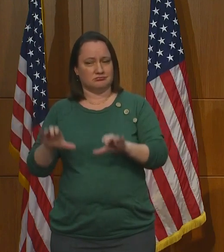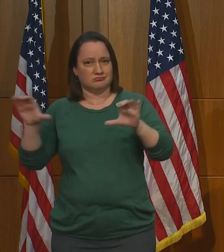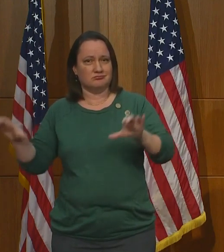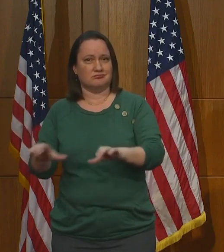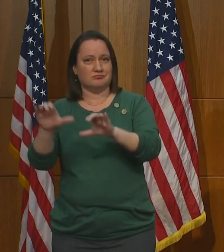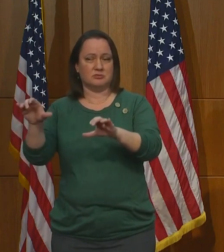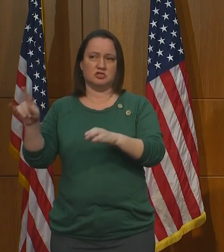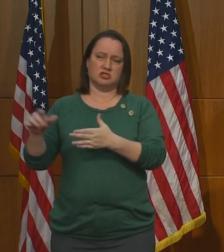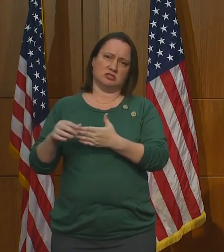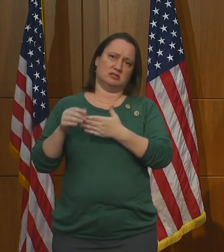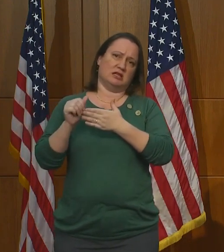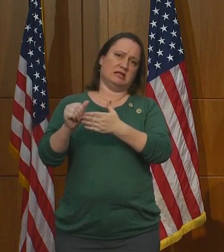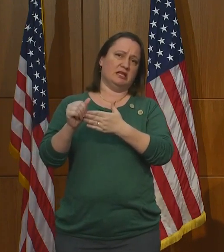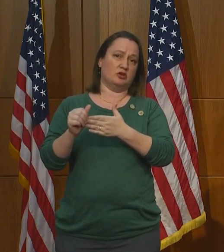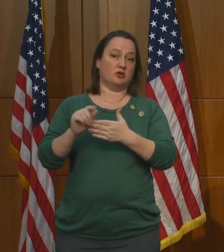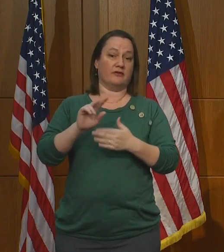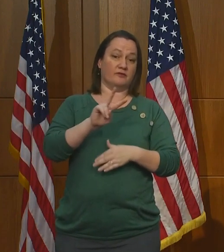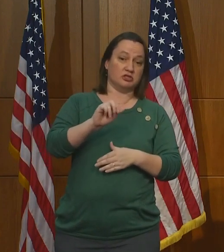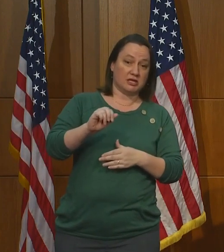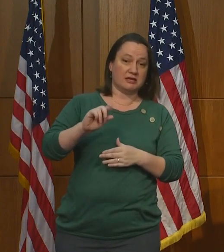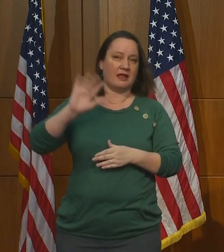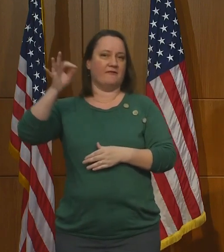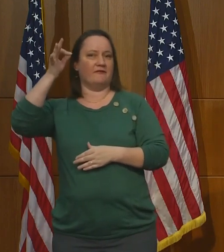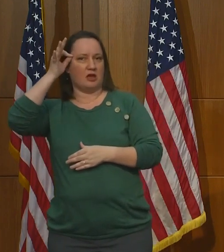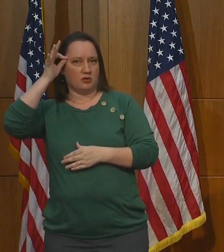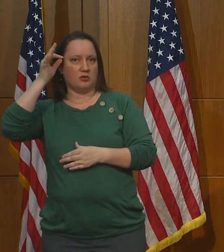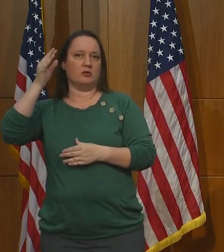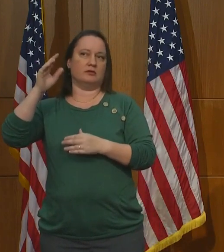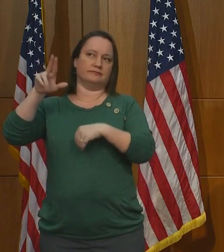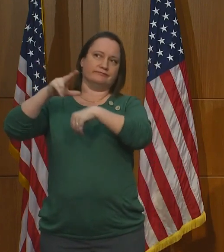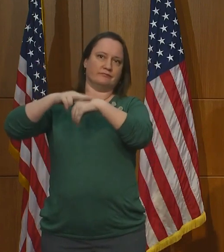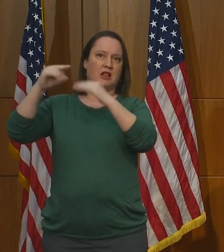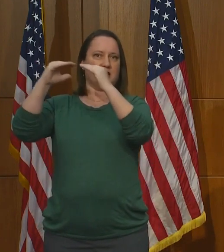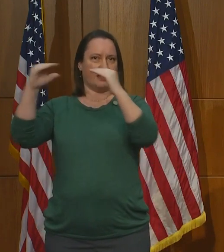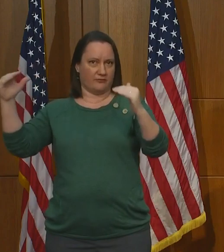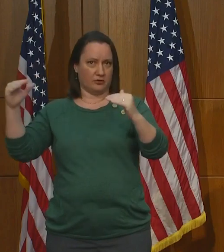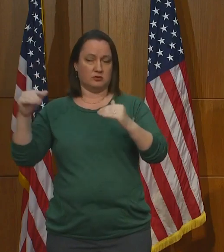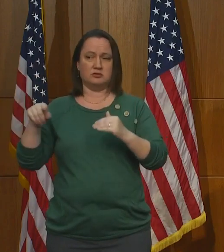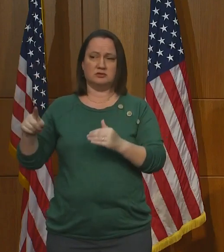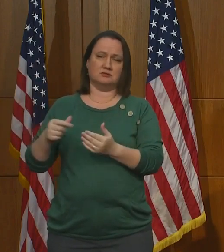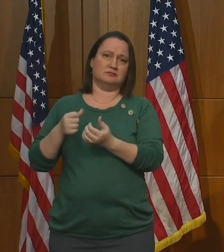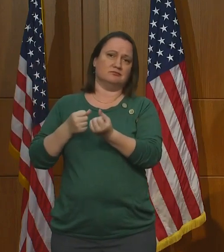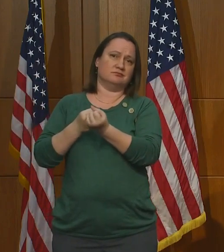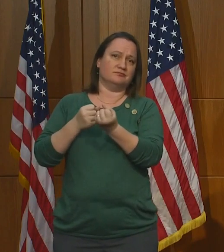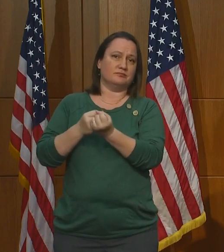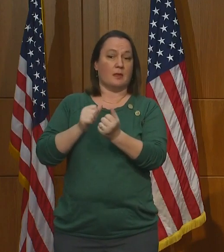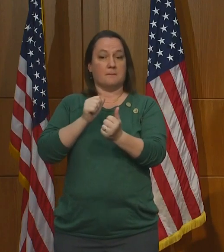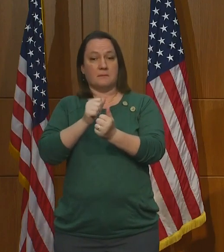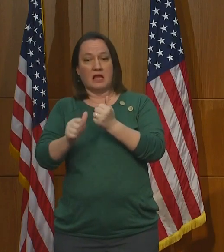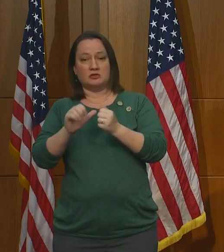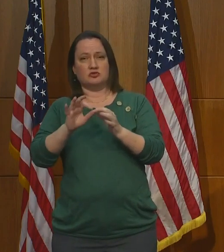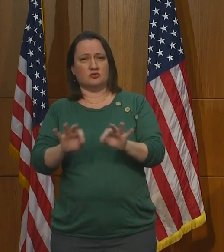WORK AND HAS BEEN AN INSTRUMENTAL LEADER IN VIRGINIA AND AT THE FEDERAL LEVEL